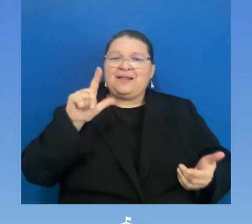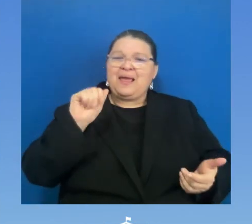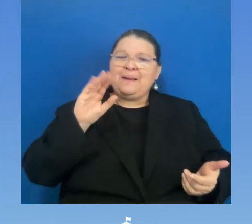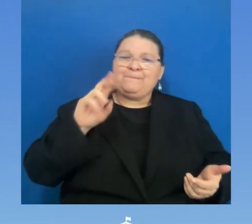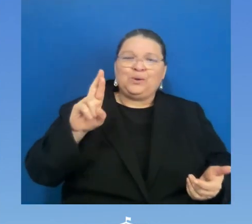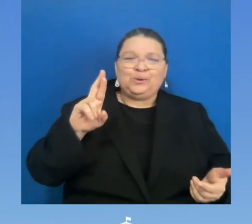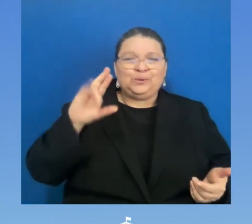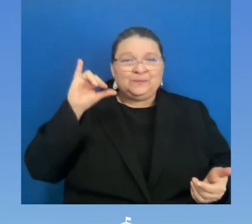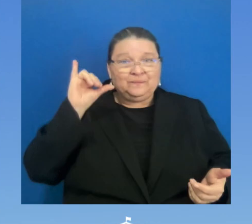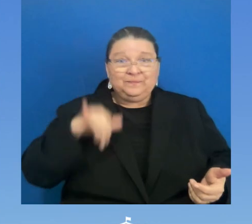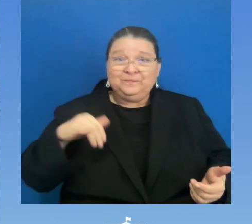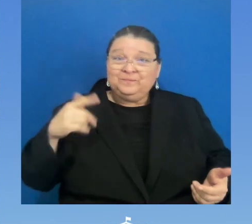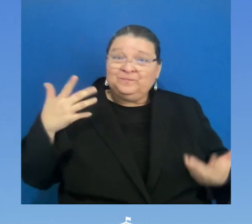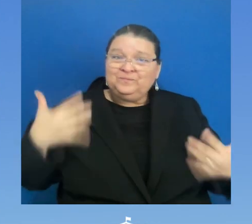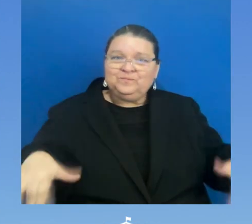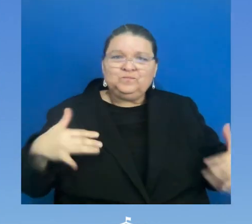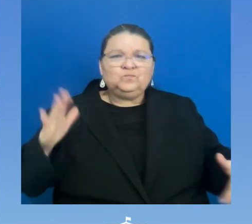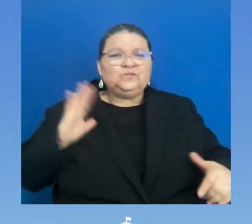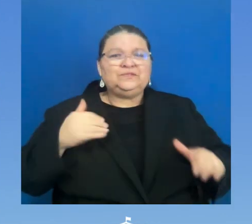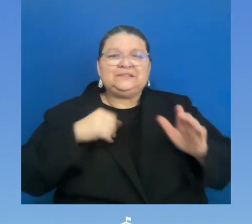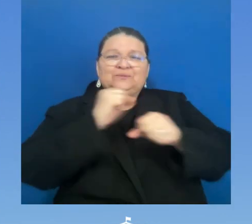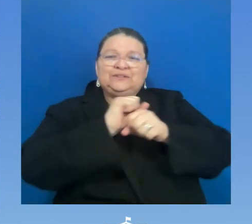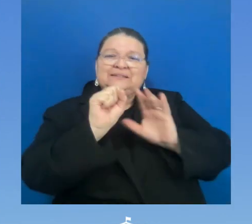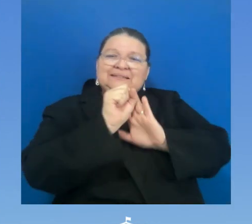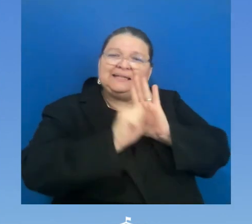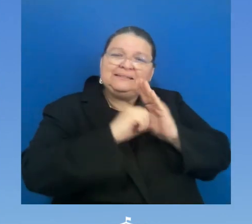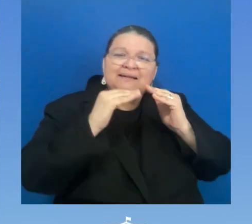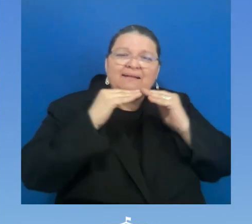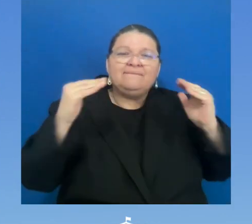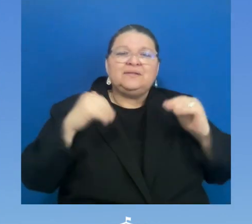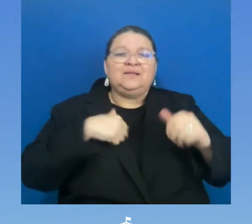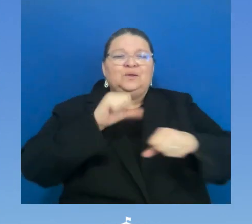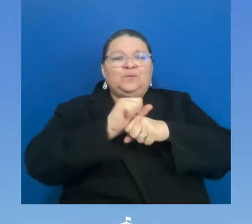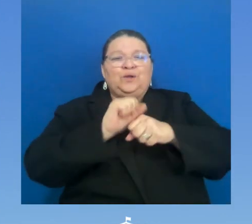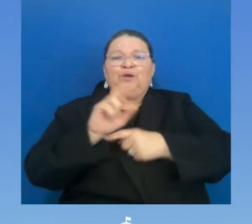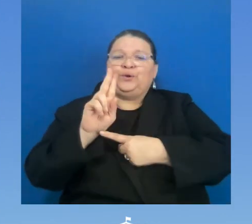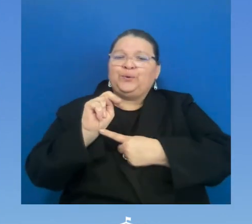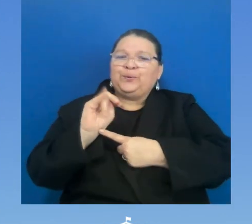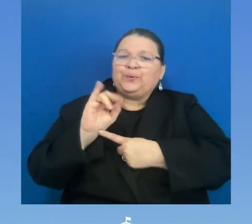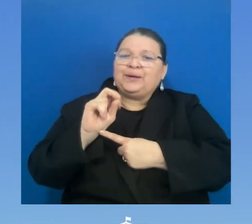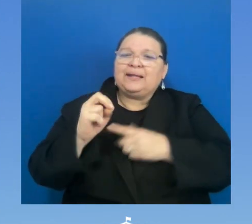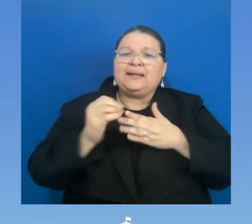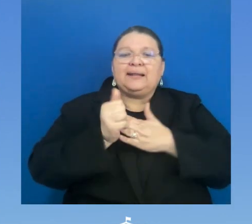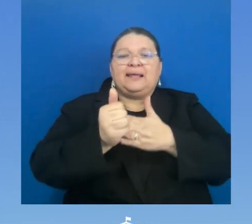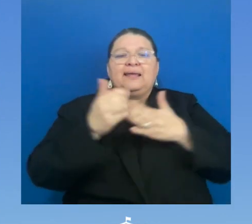it's important for us to keep the fight on in my role today, Secretary of Labor at the Department of Labor.